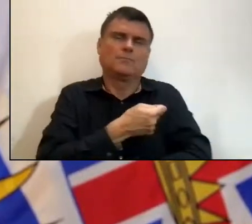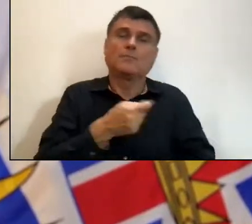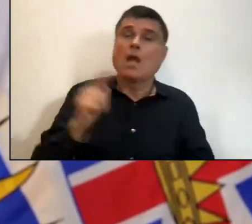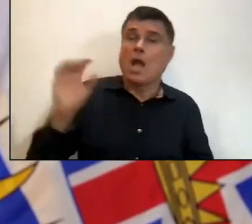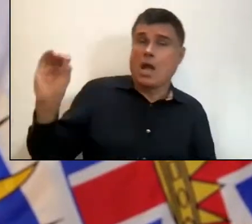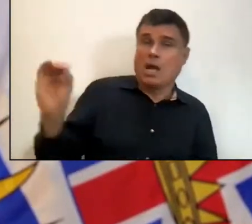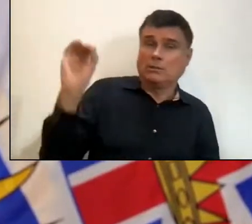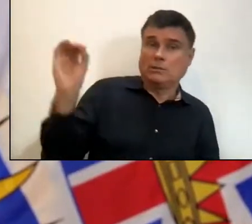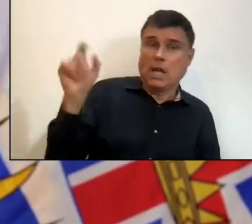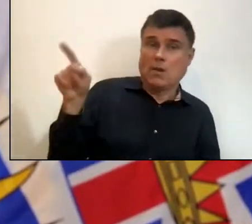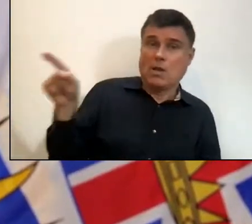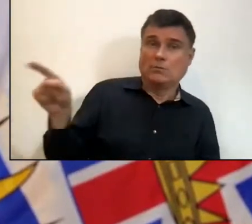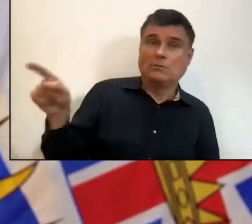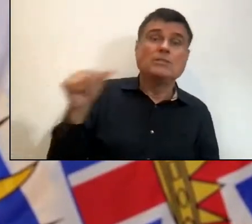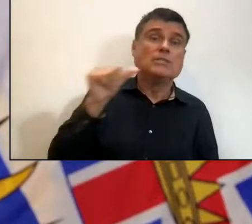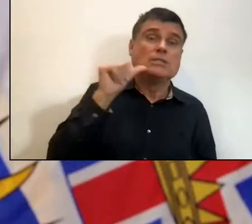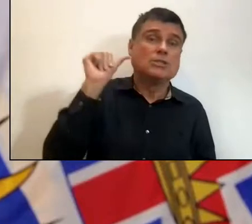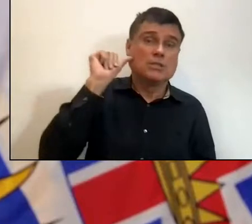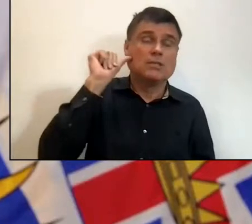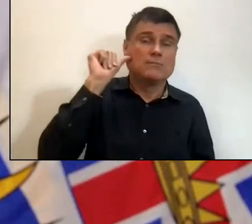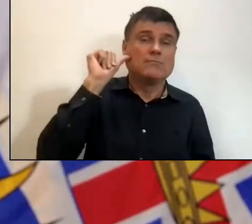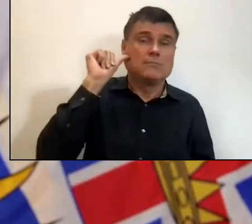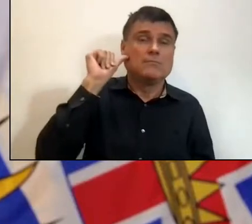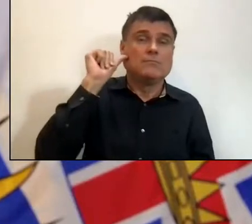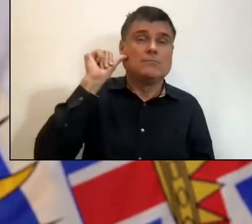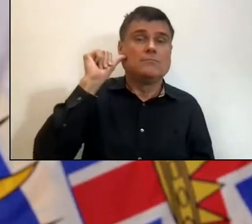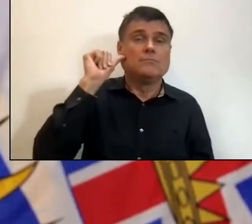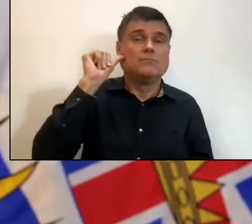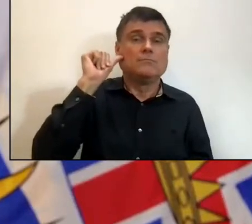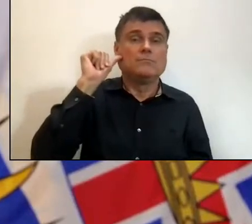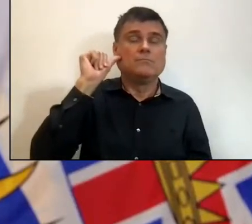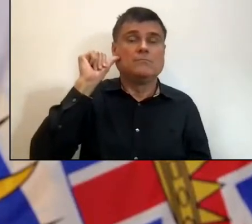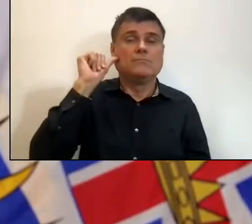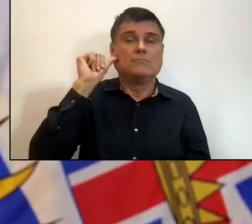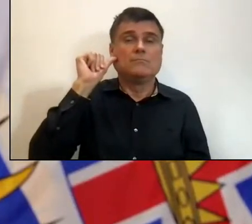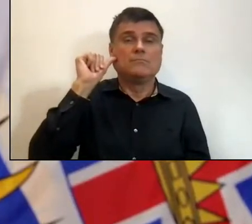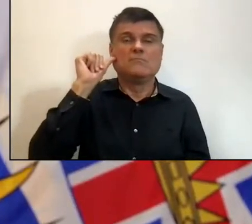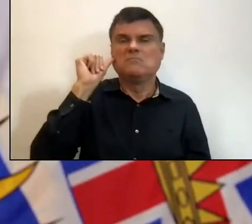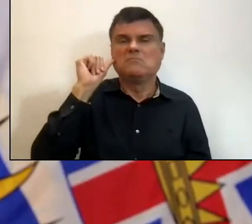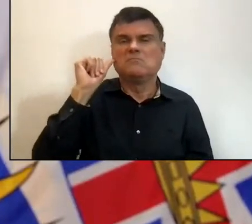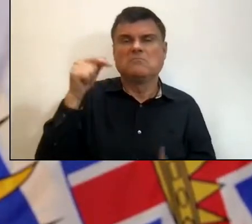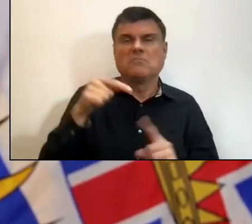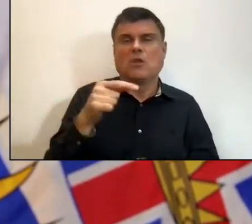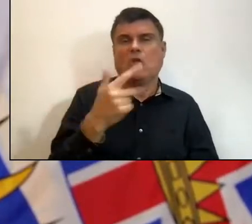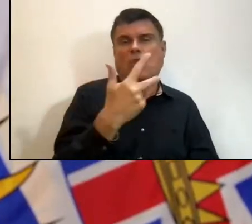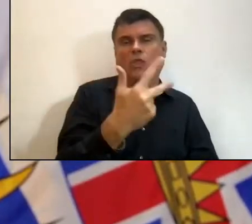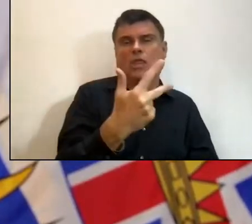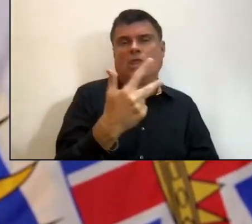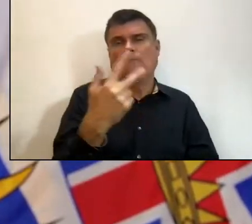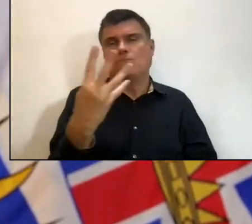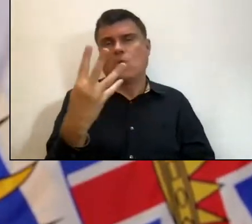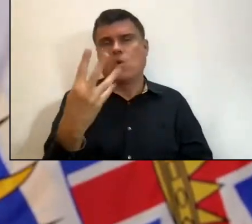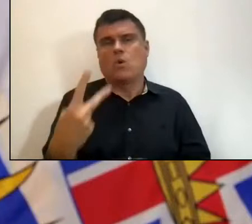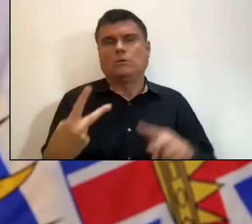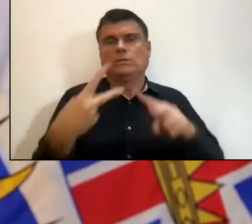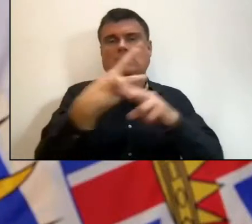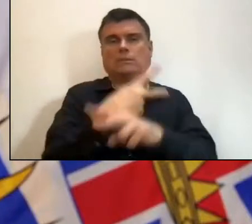In Ontario yesterday they did an in essence three or four times as many vaccines per capita has